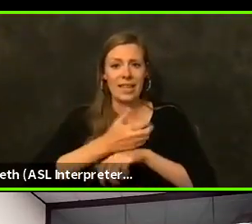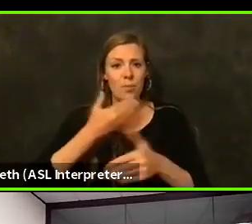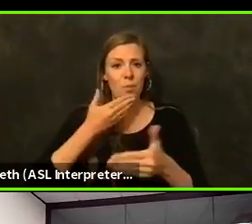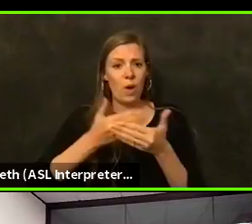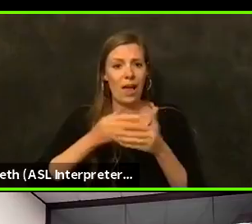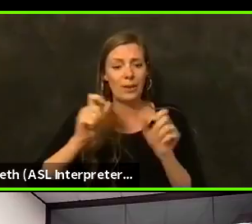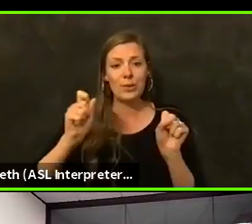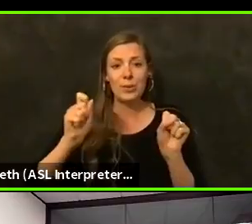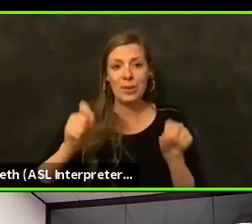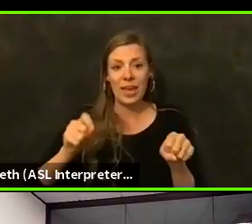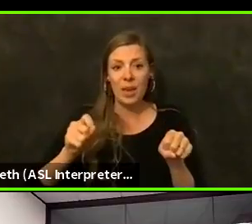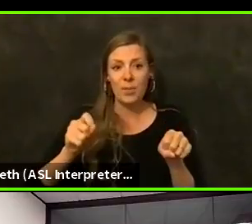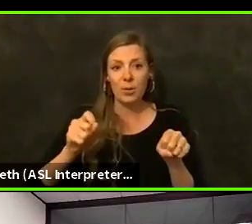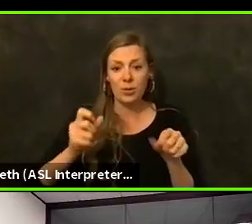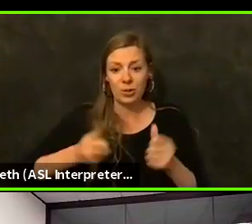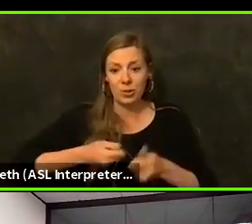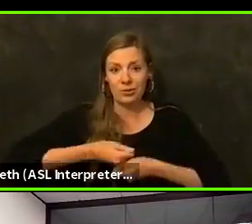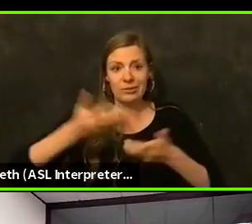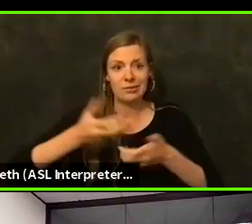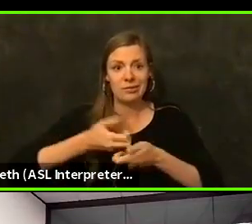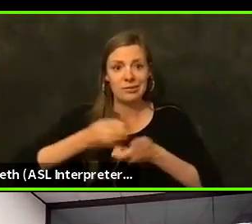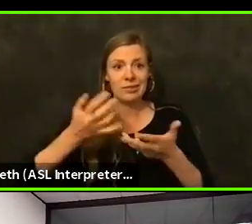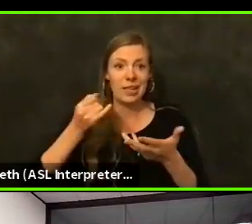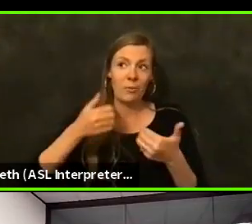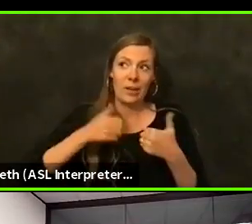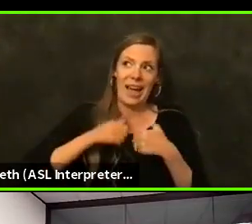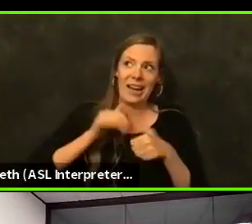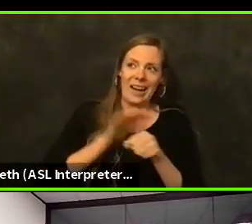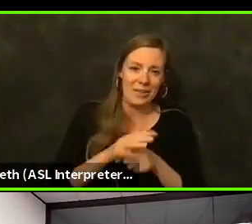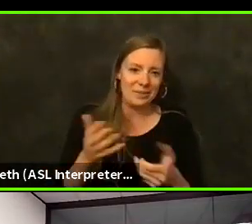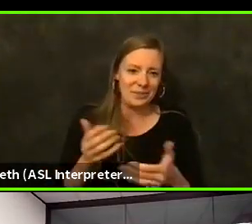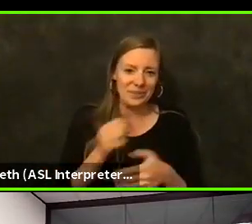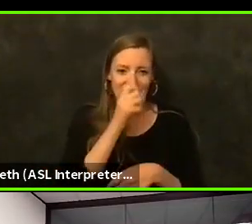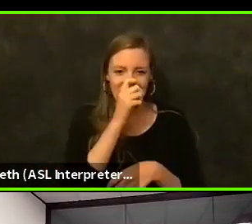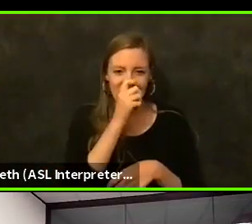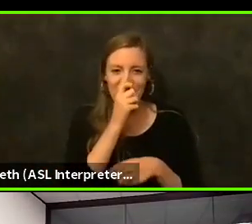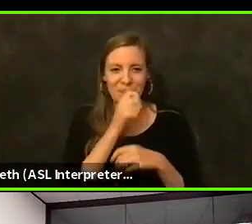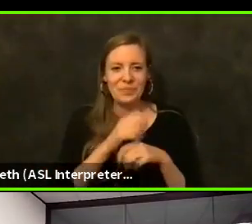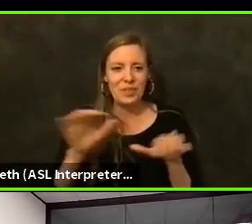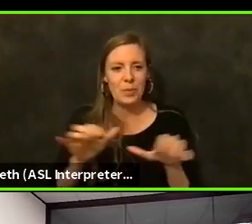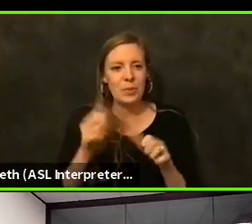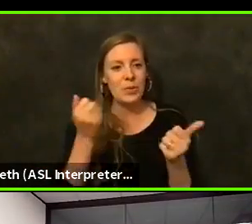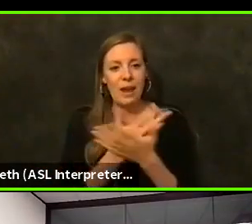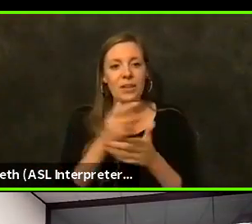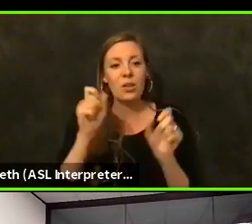to pour out the vaccine if we could only get that supply. So we're going to do everything we can to try and make this smooth.